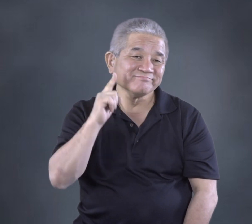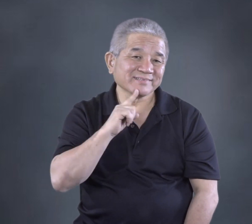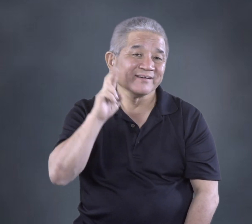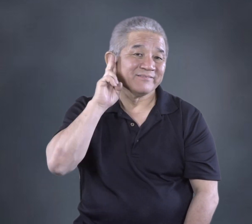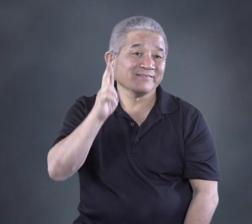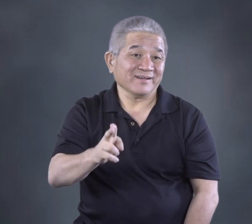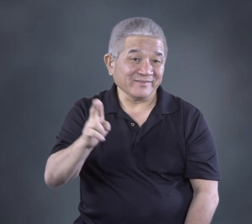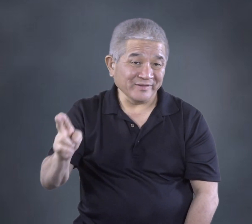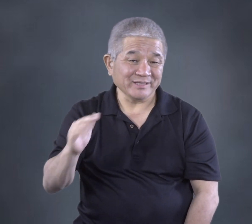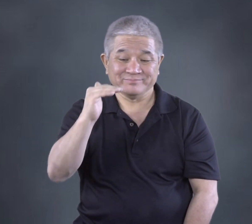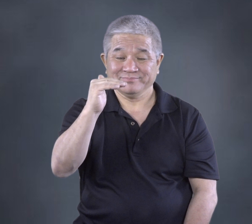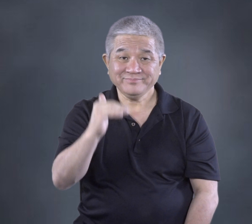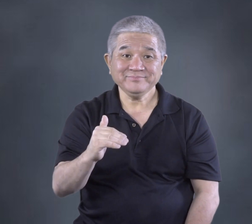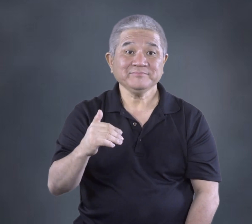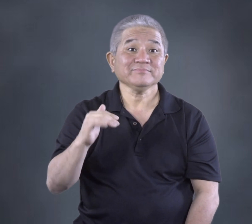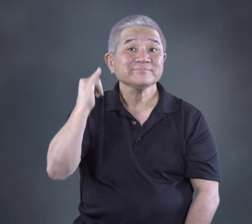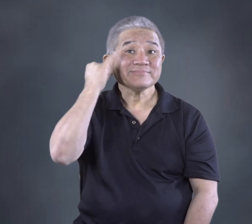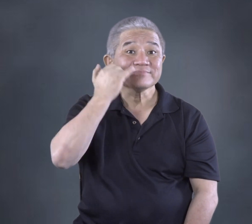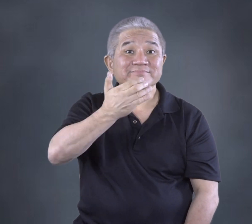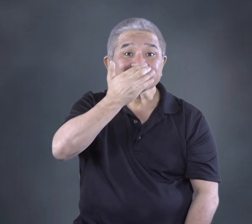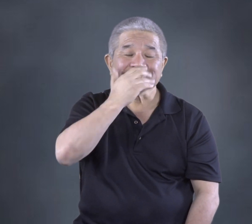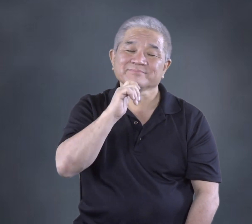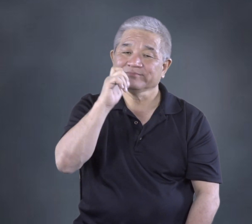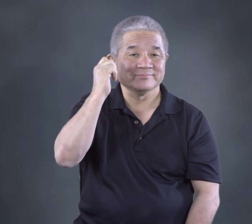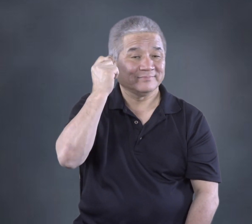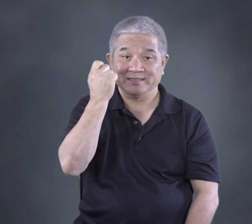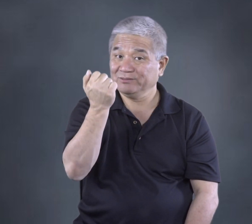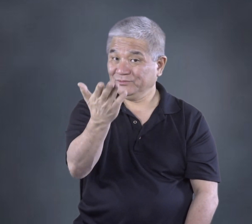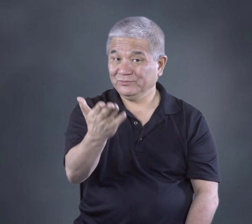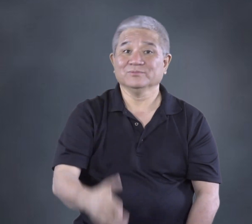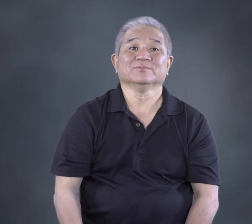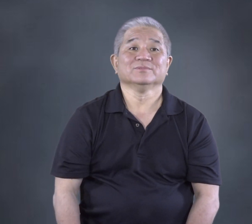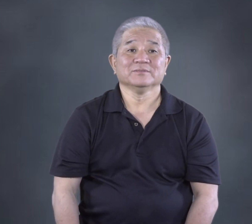I AM DEAF/HARD OF HEARING. I DO NOT UNDERSTAND YOU WITH YOUR MASK ON.